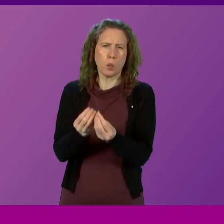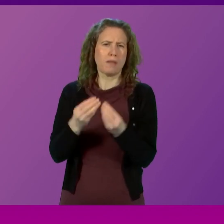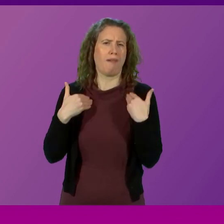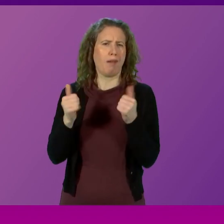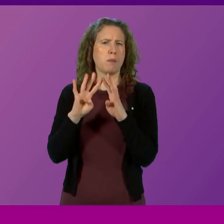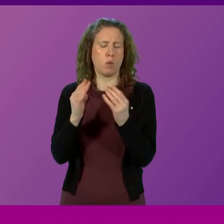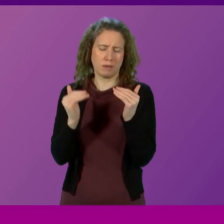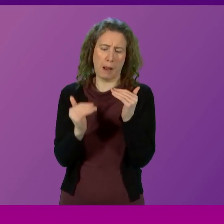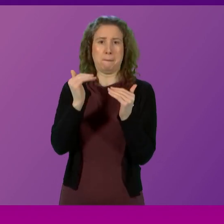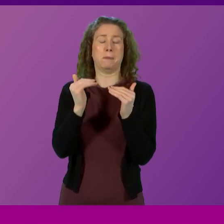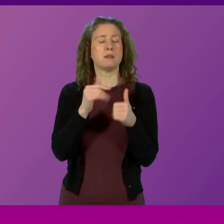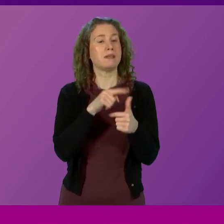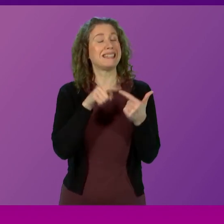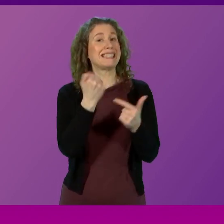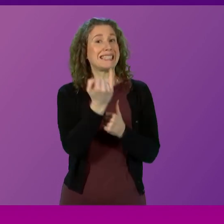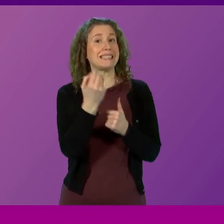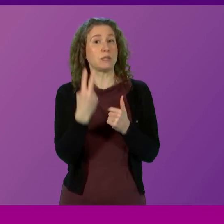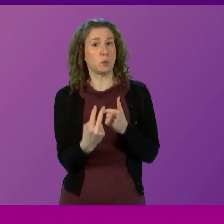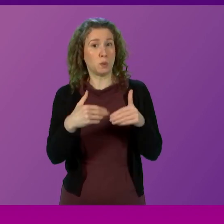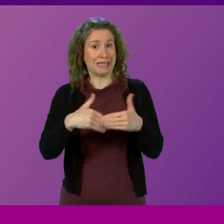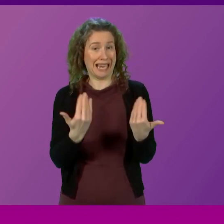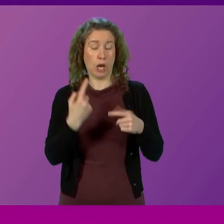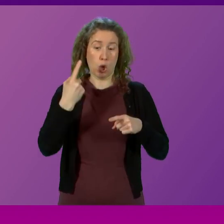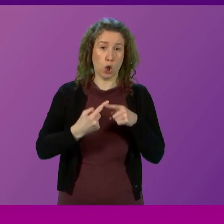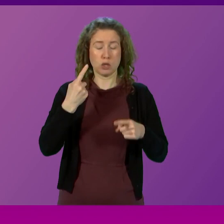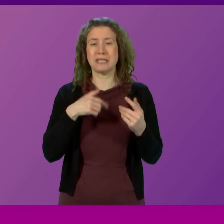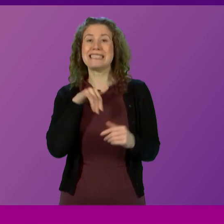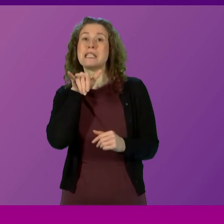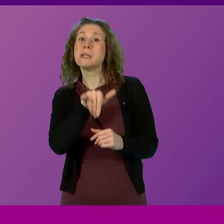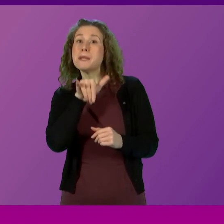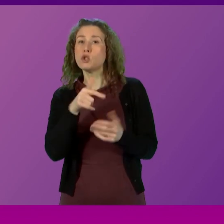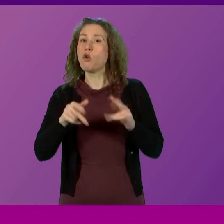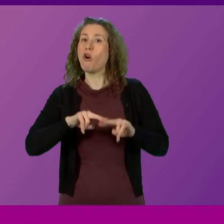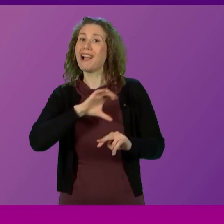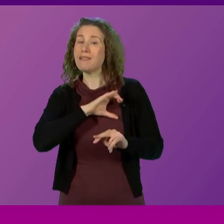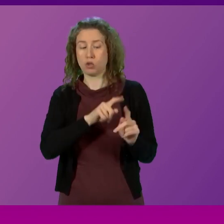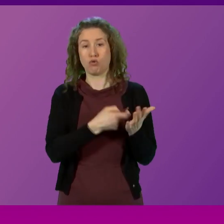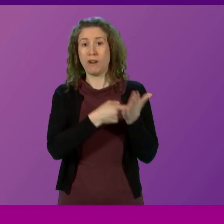up. The 62-day standard for urgent referral for suspicion of cancer to first treatment is